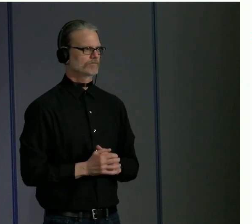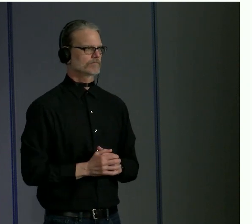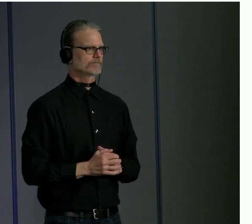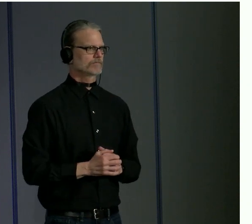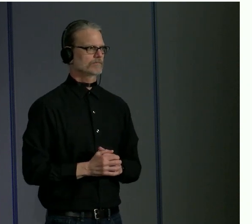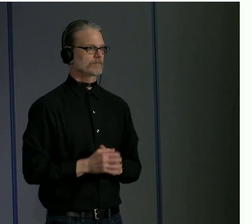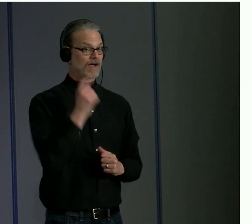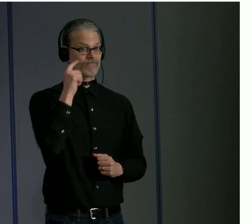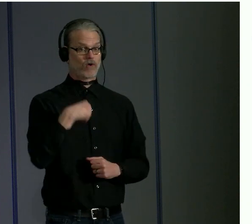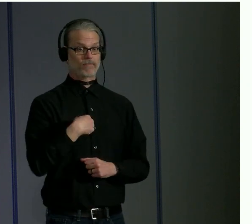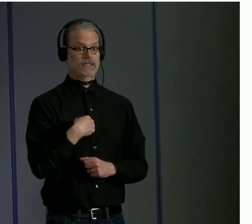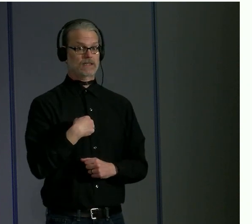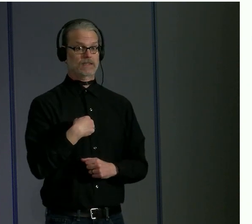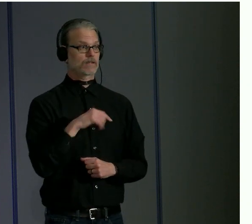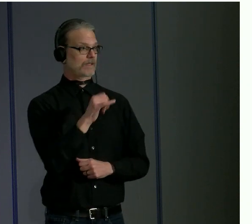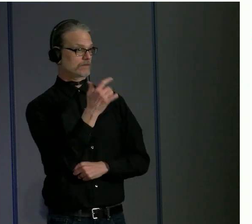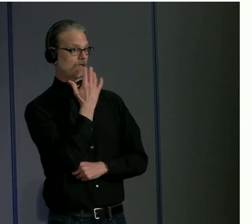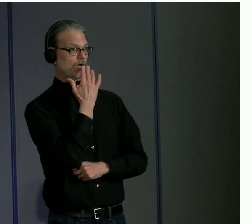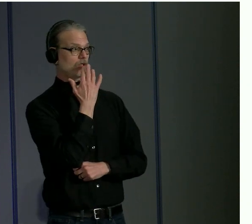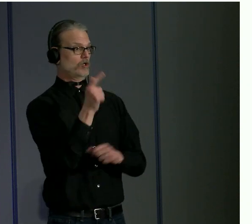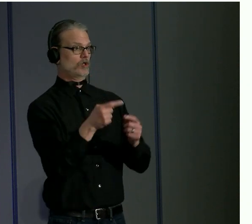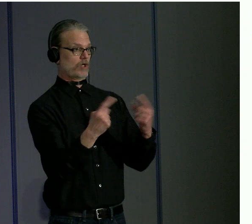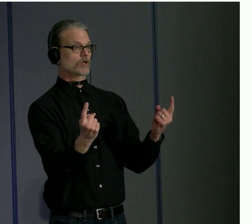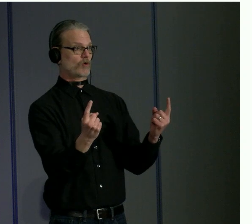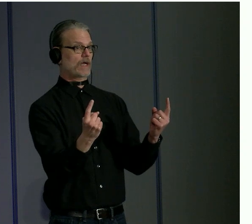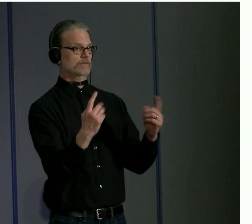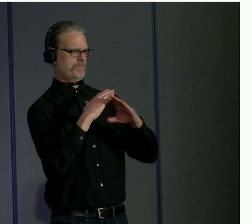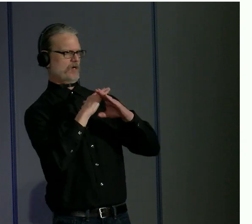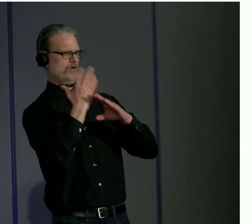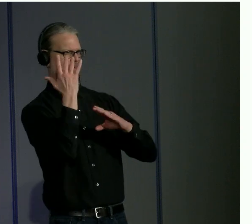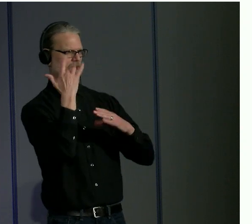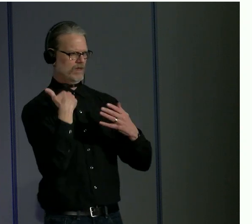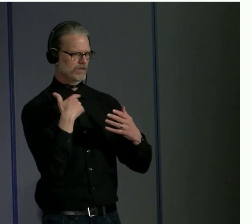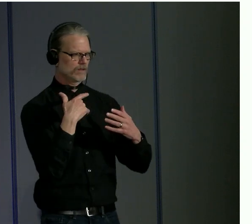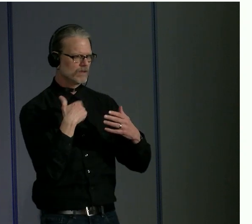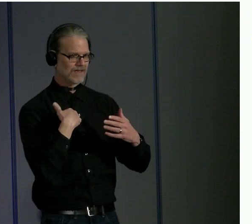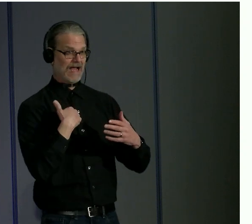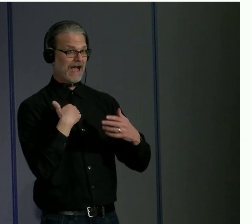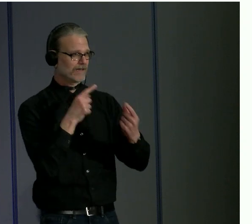to me that's a color contrast barrier, because I have a really hard time reading that. Right?